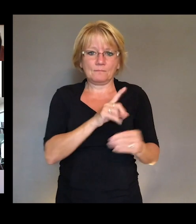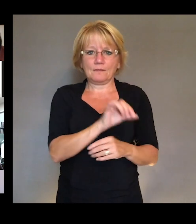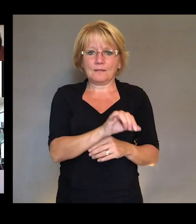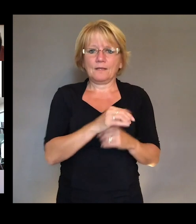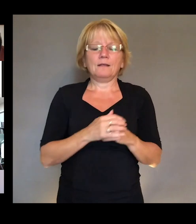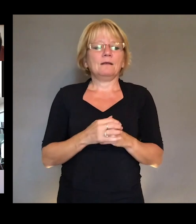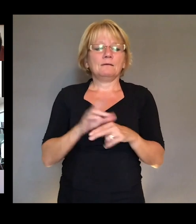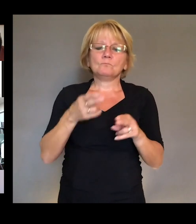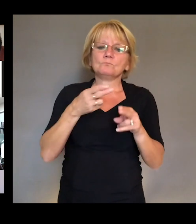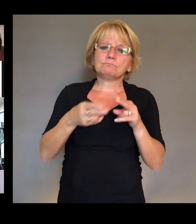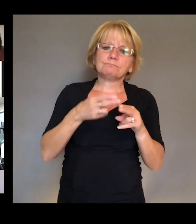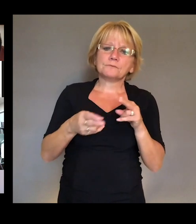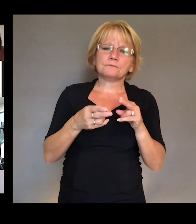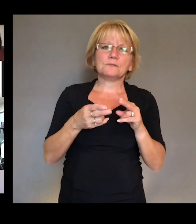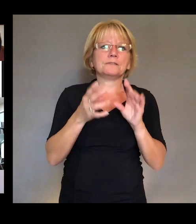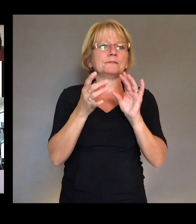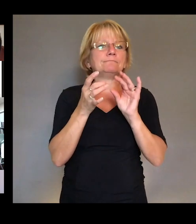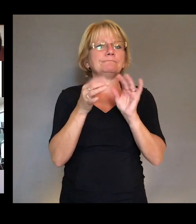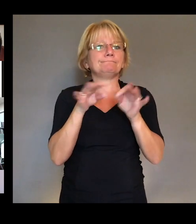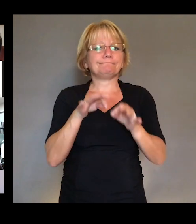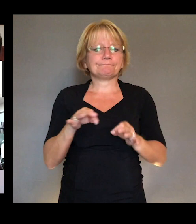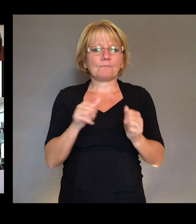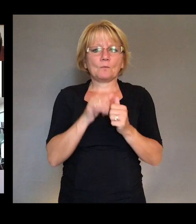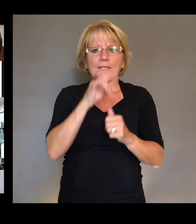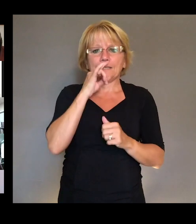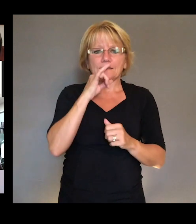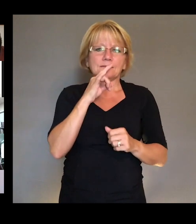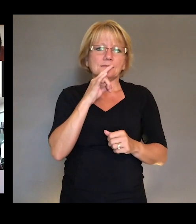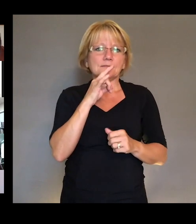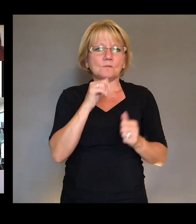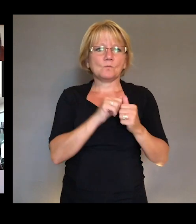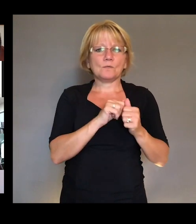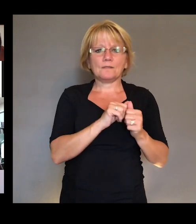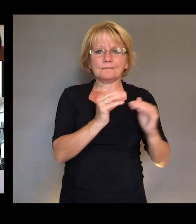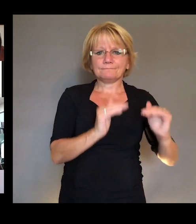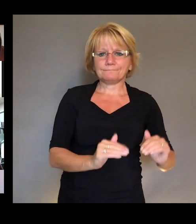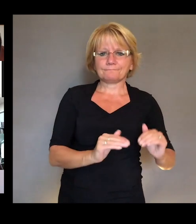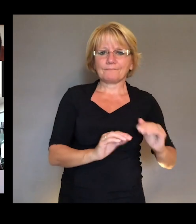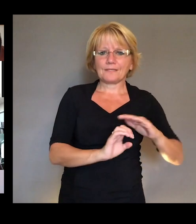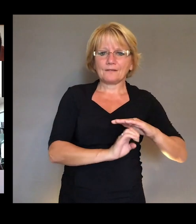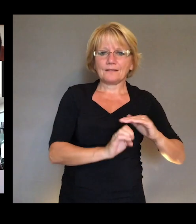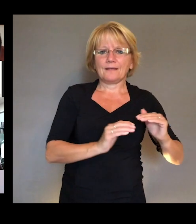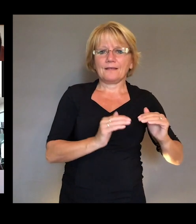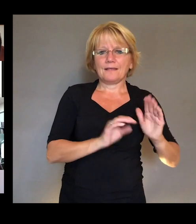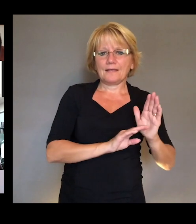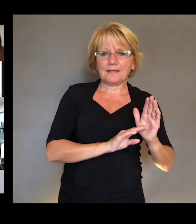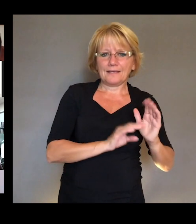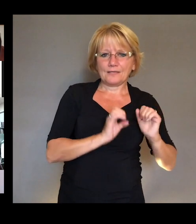Just really briefly, I'll talk a little bit about where kids in early education fall developmentally